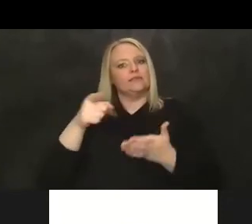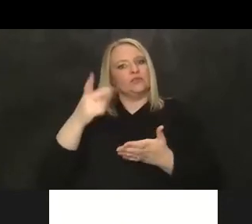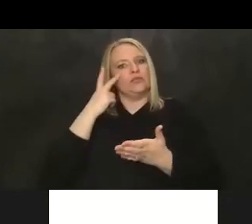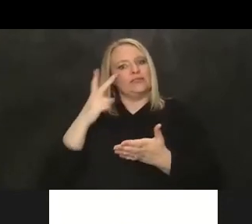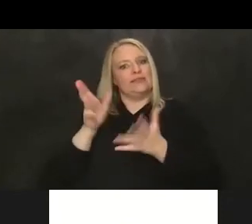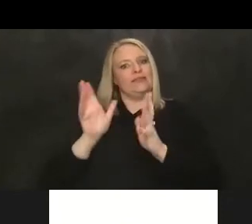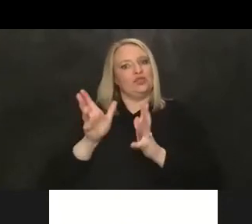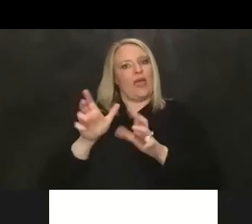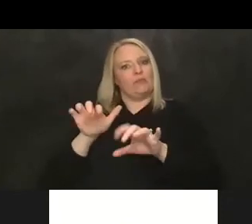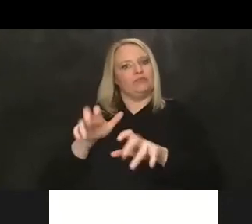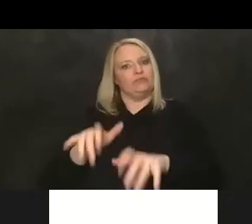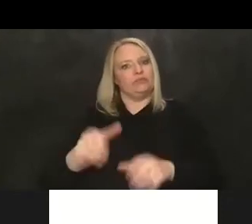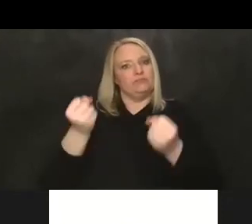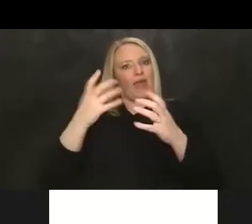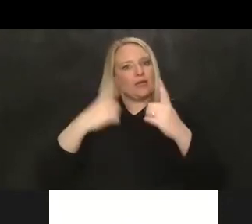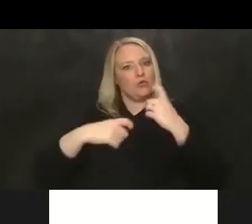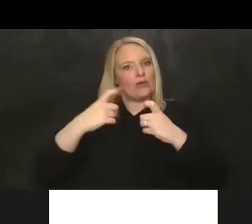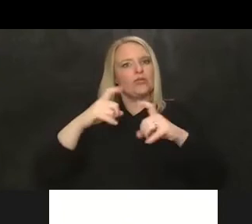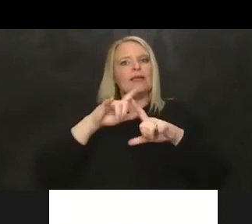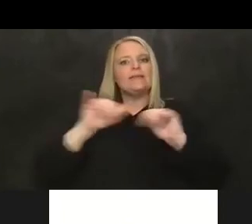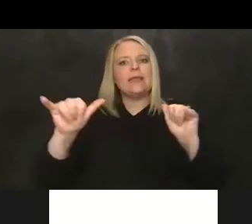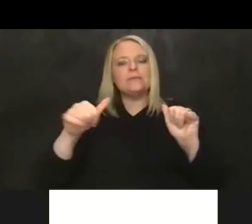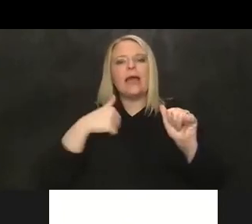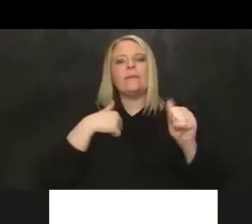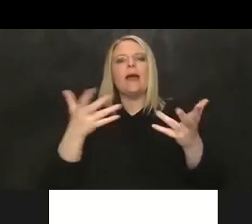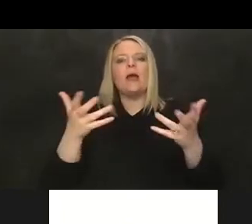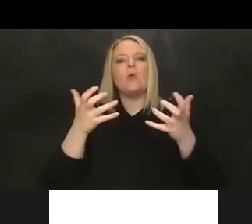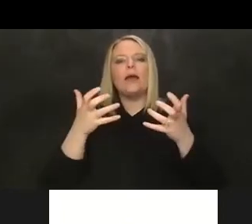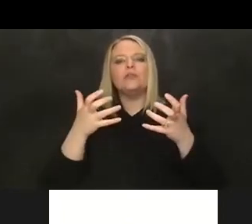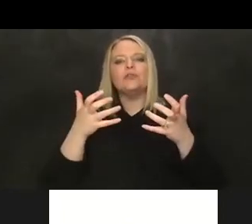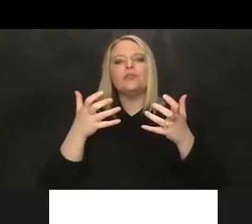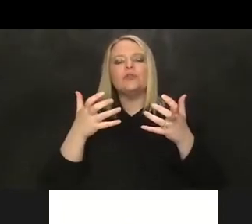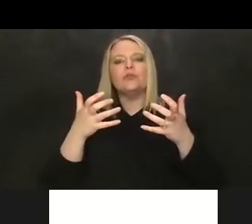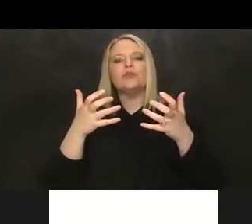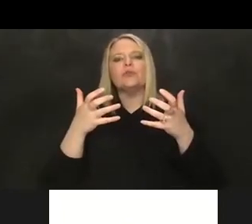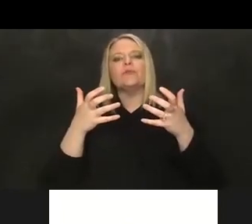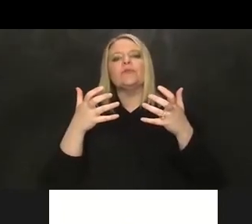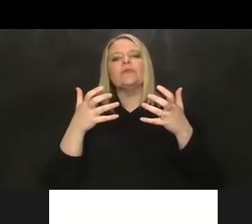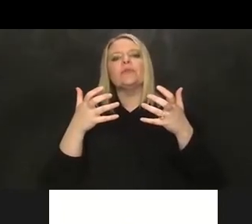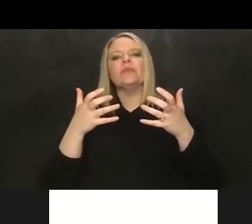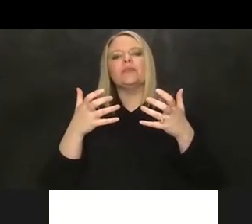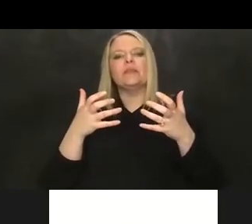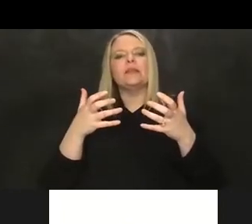but I also wanted to flag, we have linked a feedback form in the chat, we would love to hear